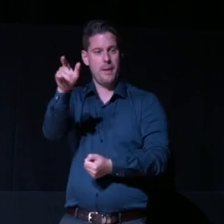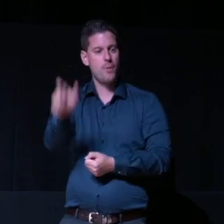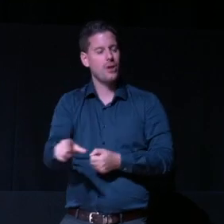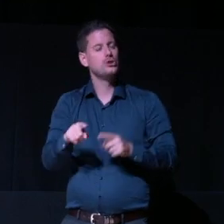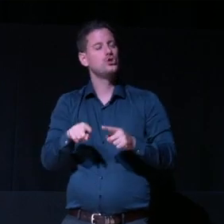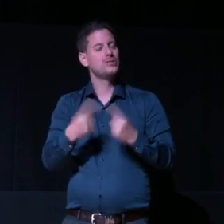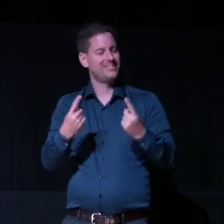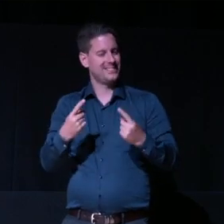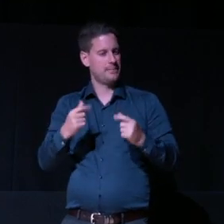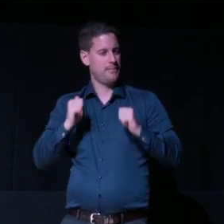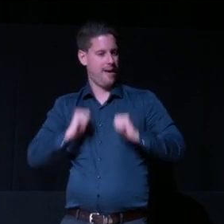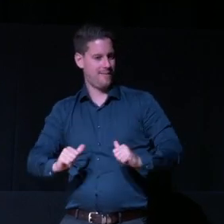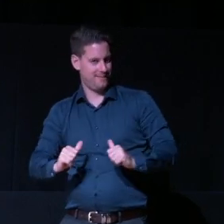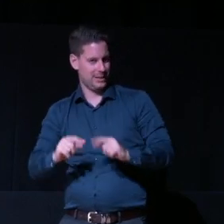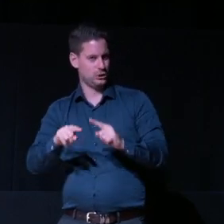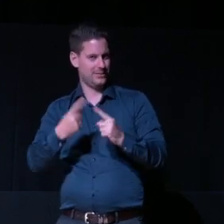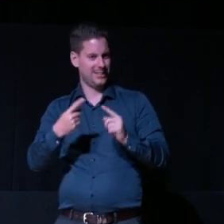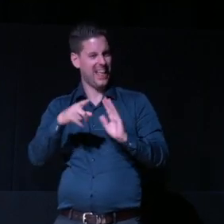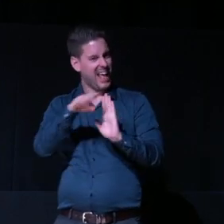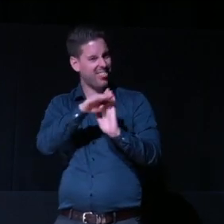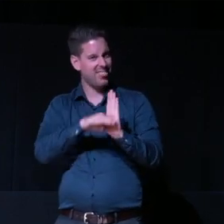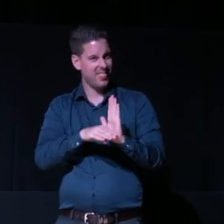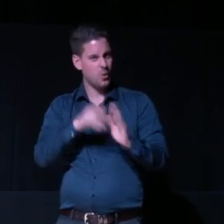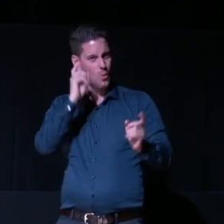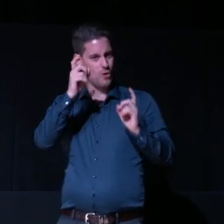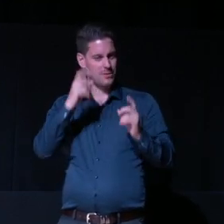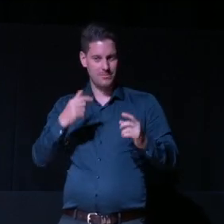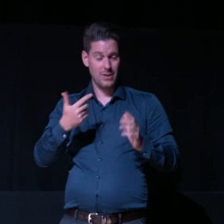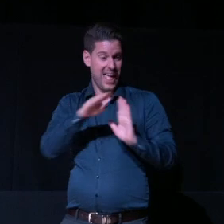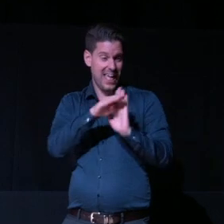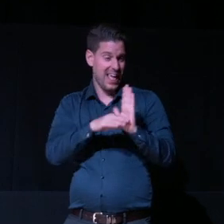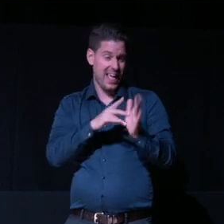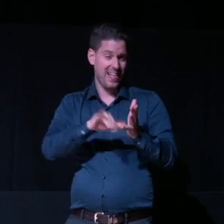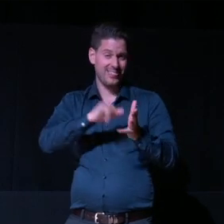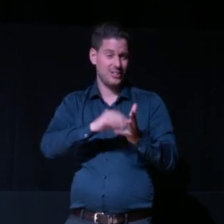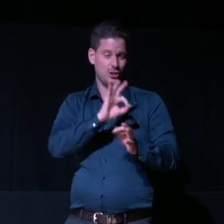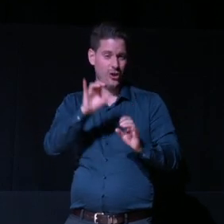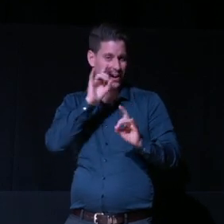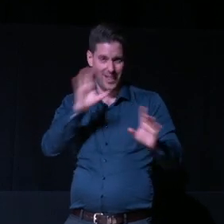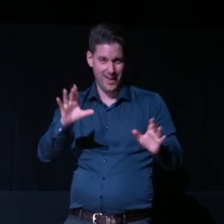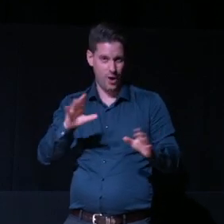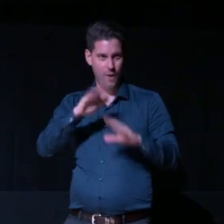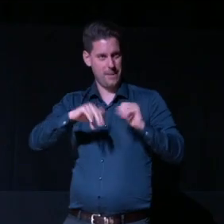they're actually ethical concerns that are tricky because ethics is sometimes tricky and we're constantly grappling with them.